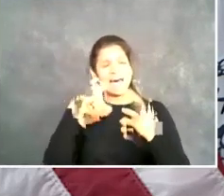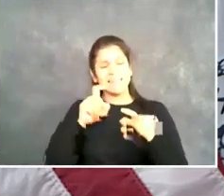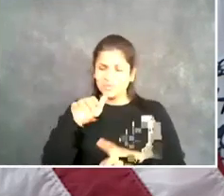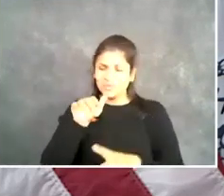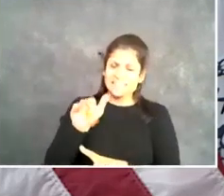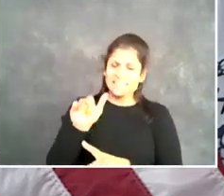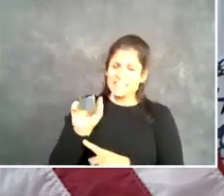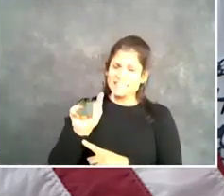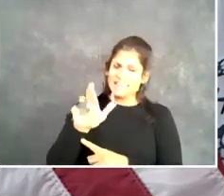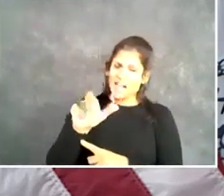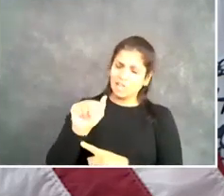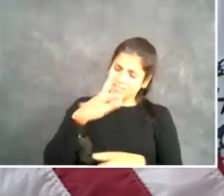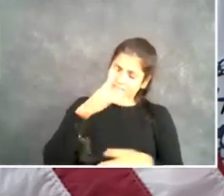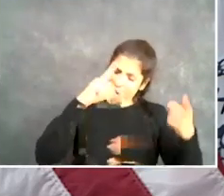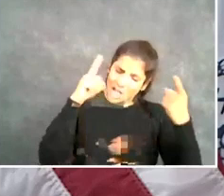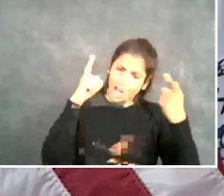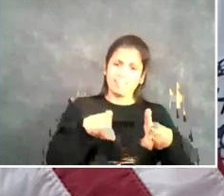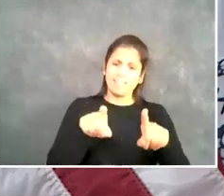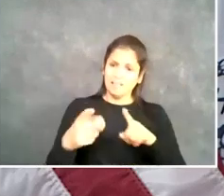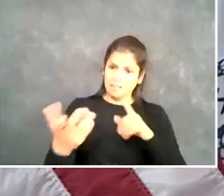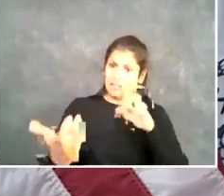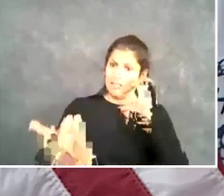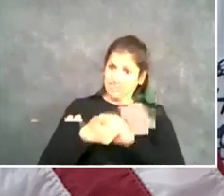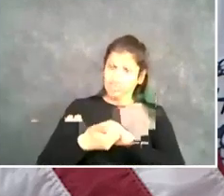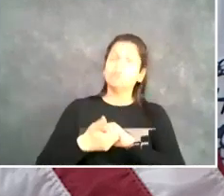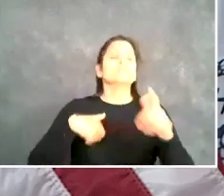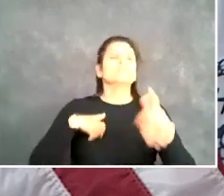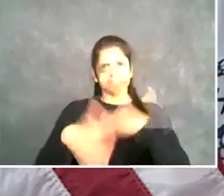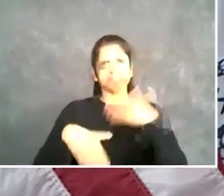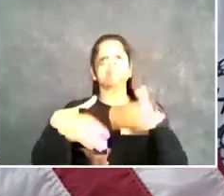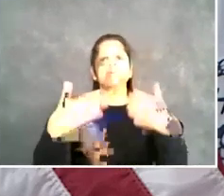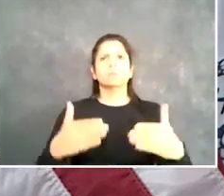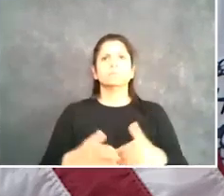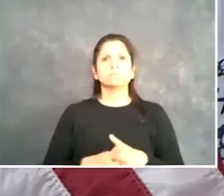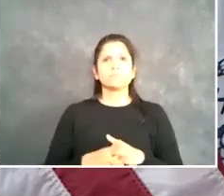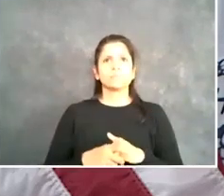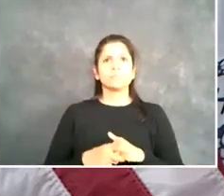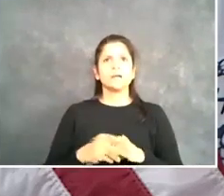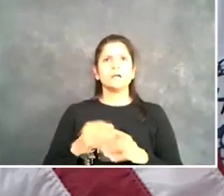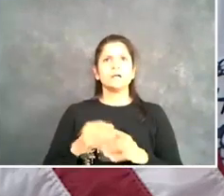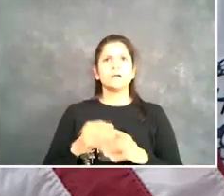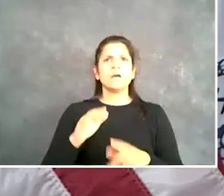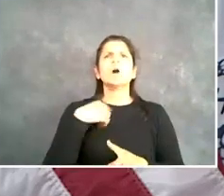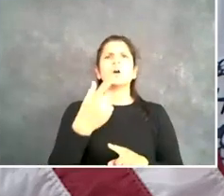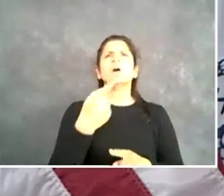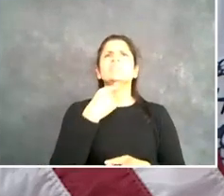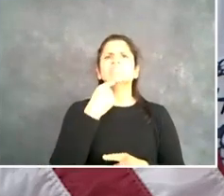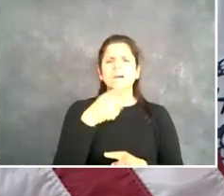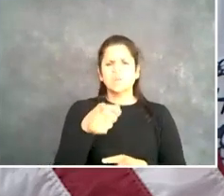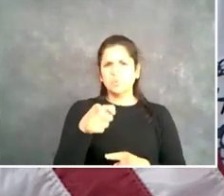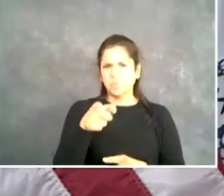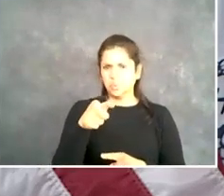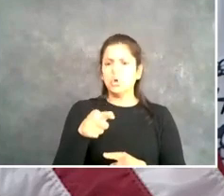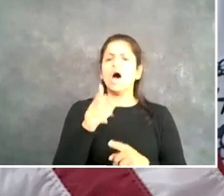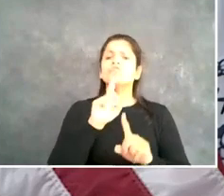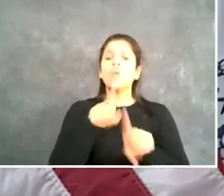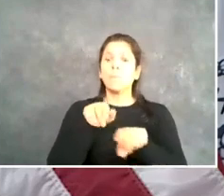PLEASE, ASK THE MTA IF THEY WILL SUPPORT THIS PLAN AND ALLOW US TO PAY FOR IT AND GET GOING WITH IT SO WE CAN CHANGE